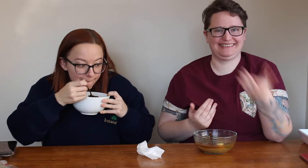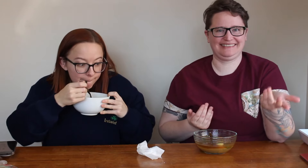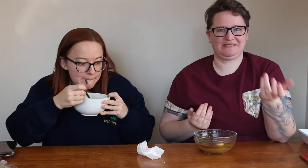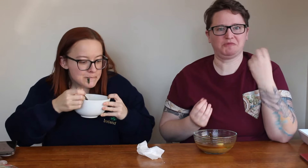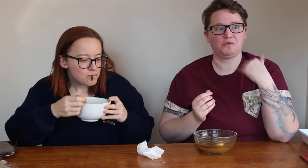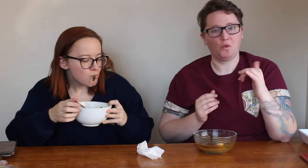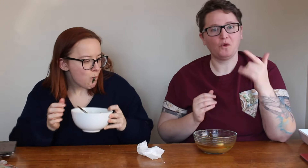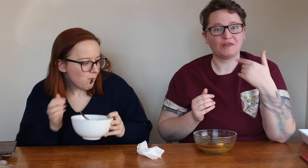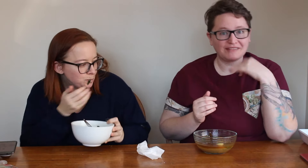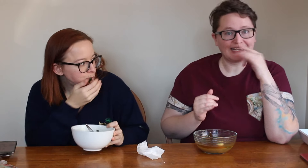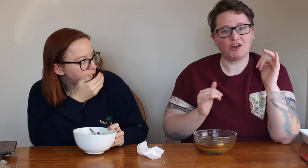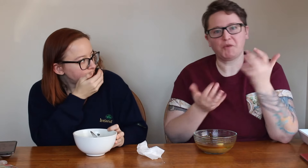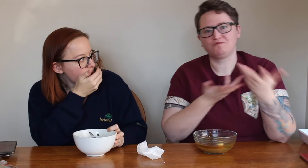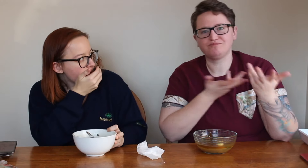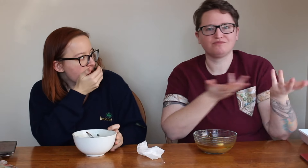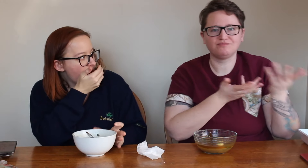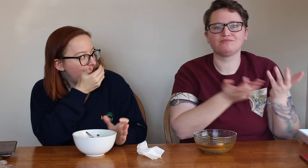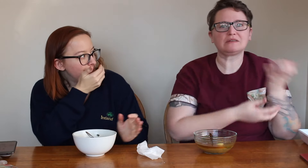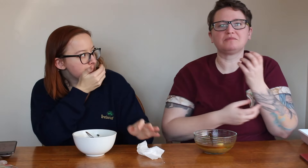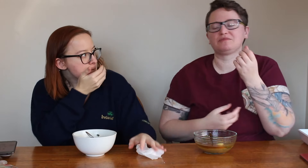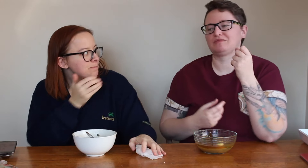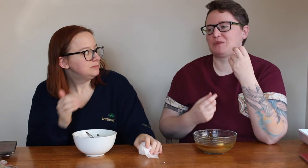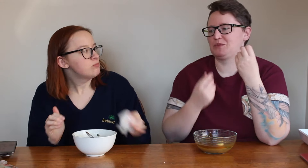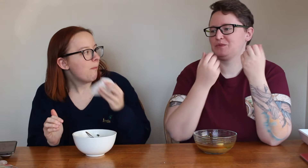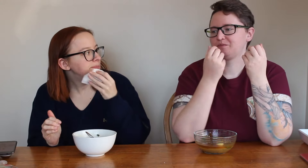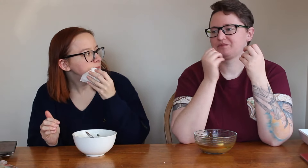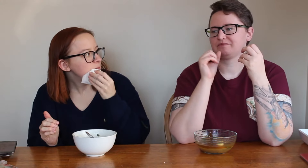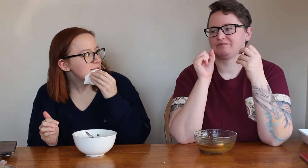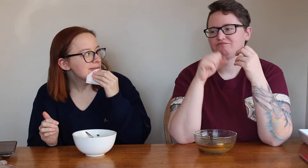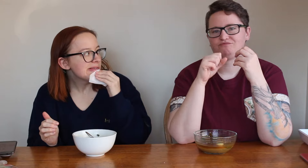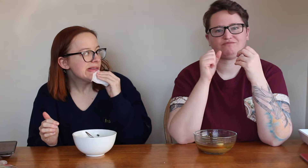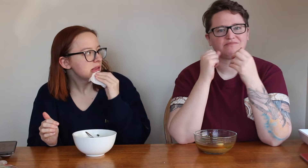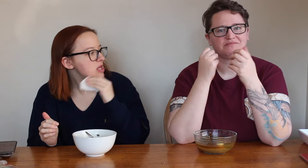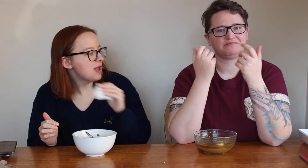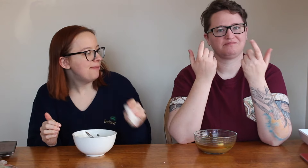You know I'm very lucky that I just happen to work with a lot of queer people just in general